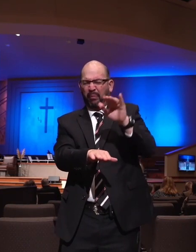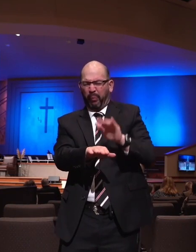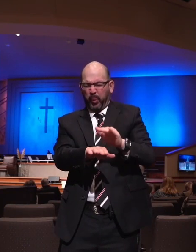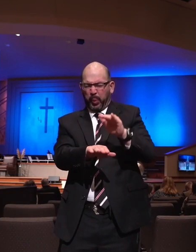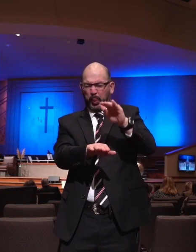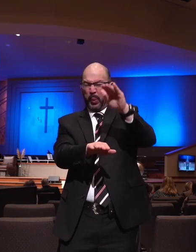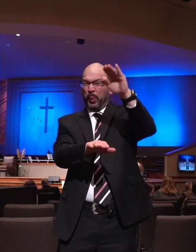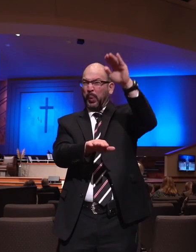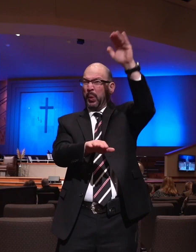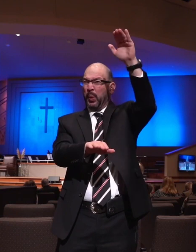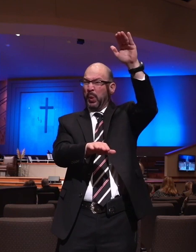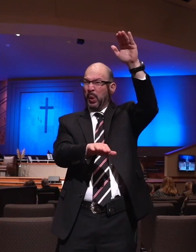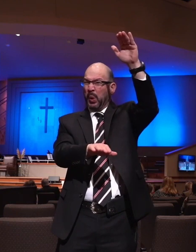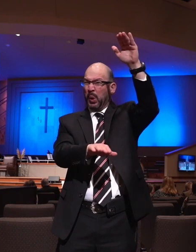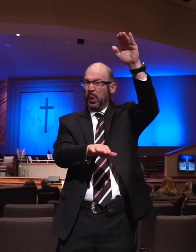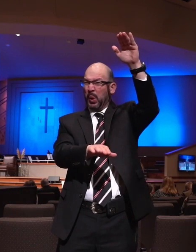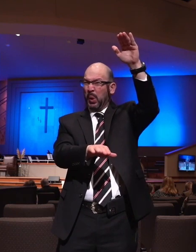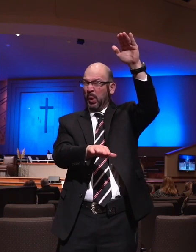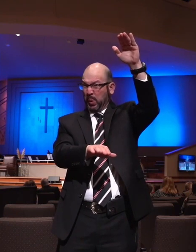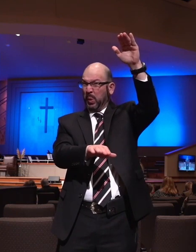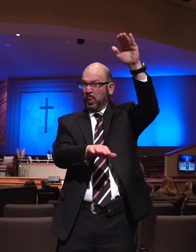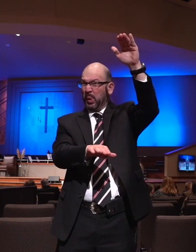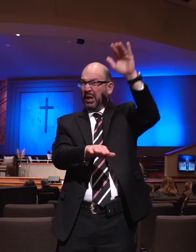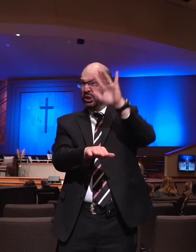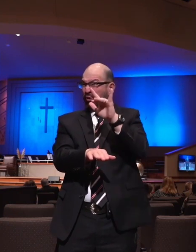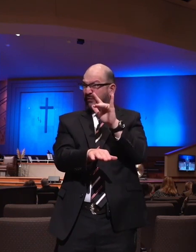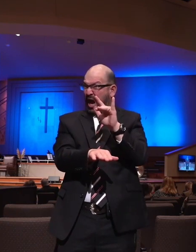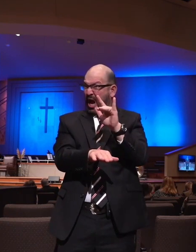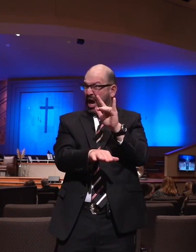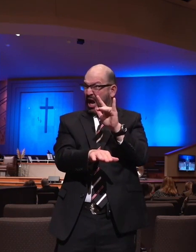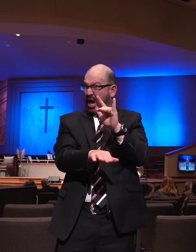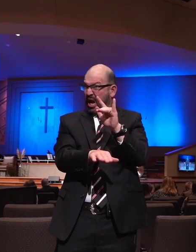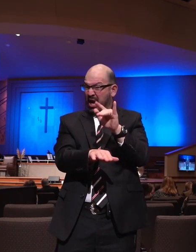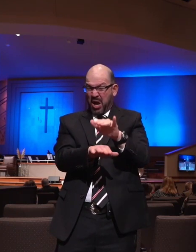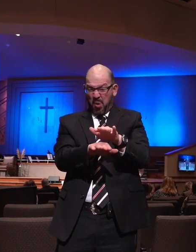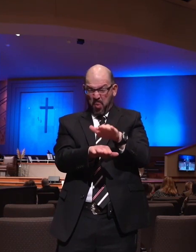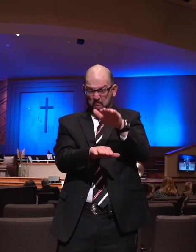piled up I mean they're just really high but this guy's got his his tailgate open